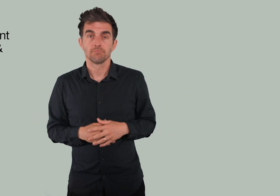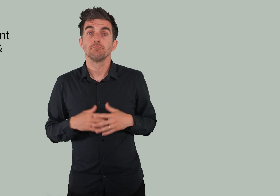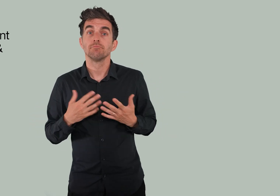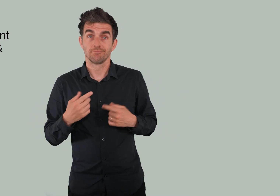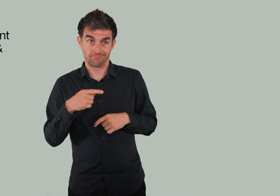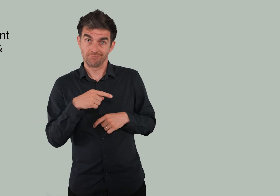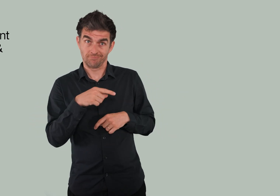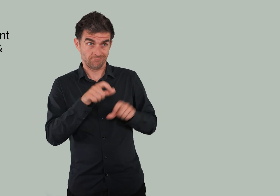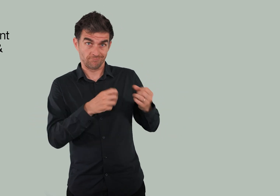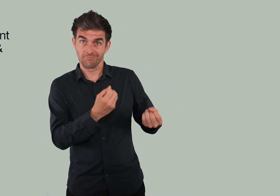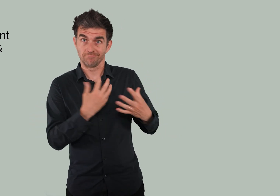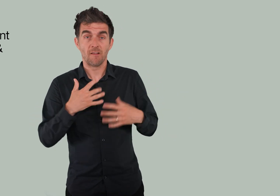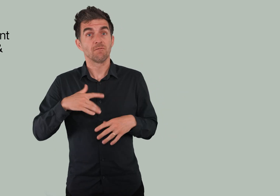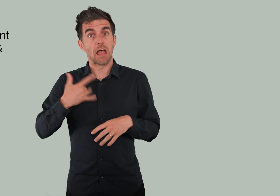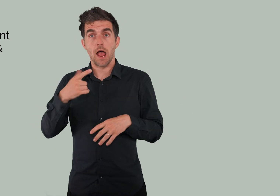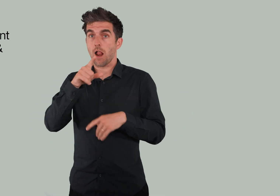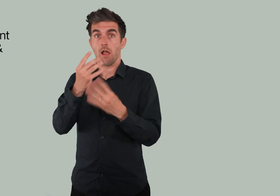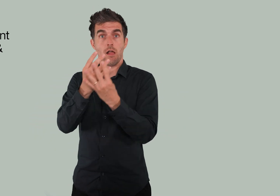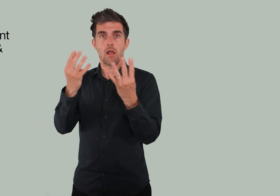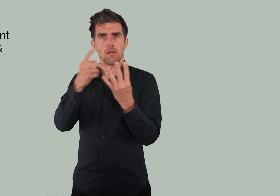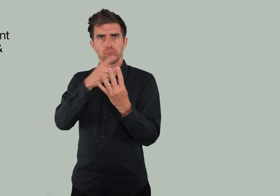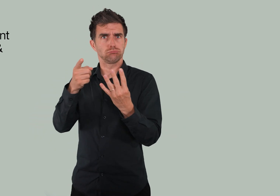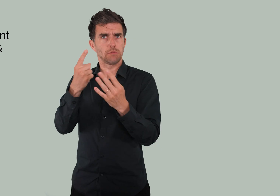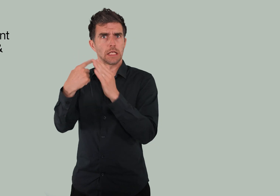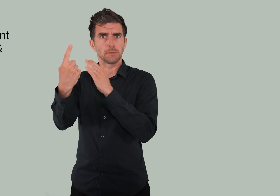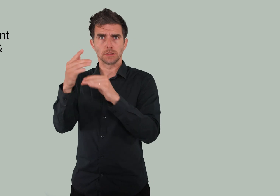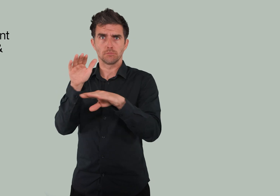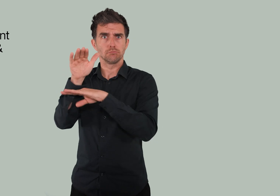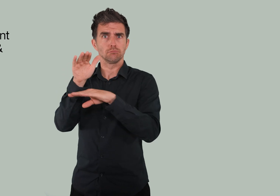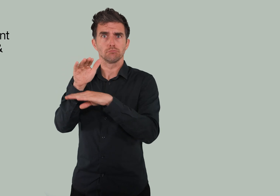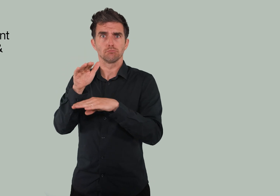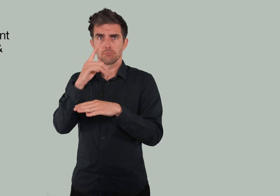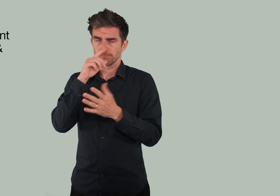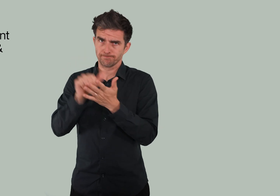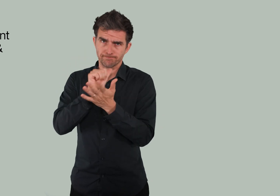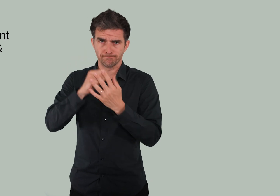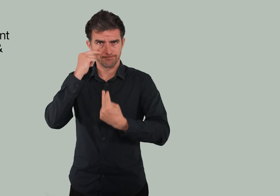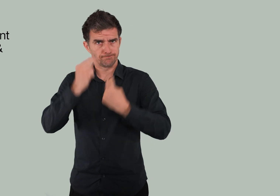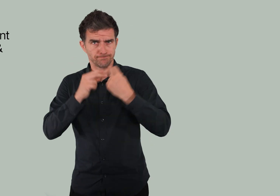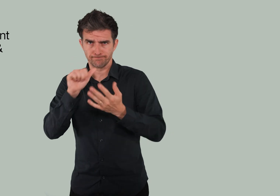When customers feel that the panel is independent and able to assess their